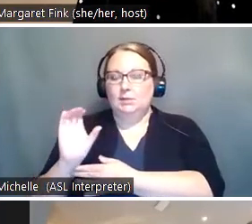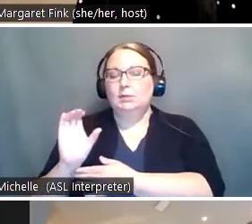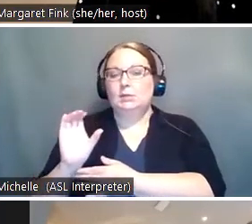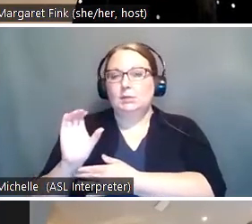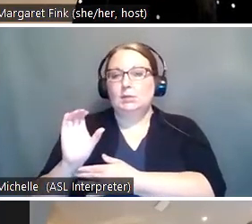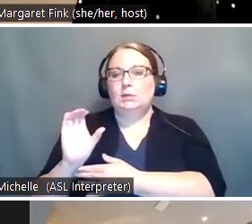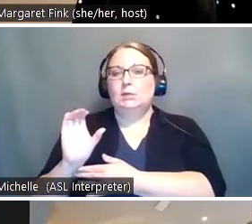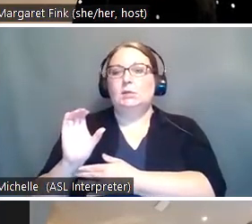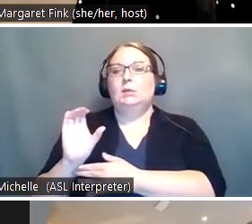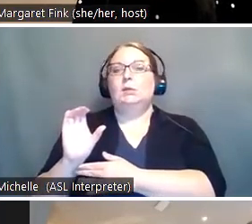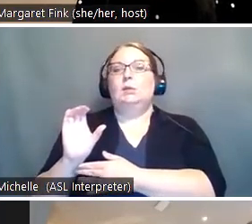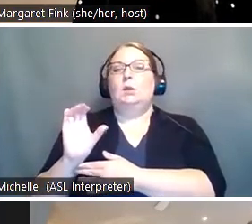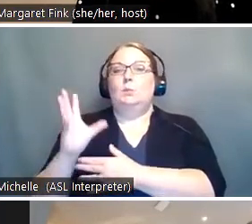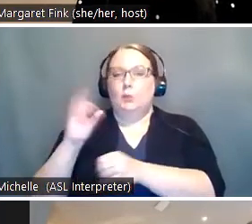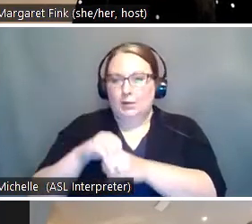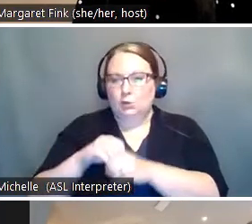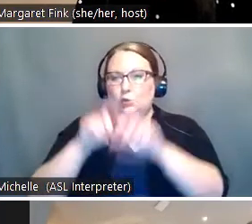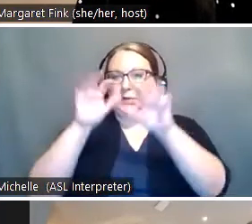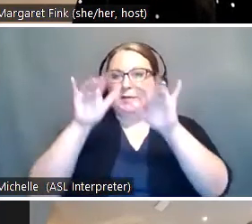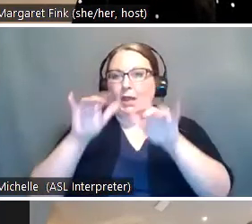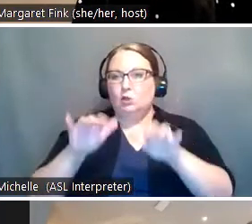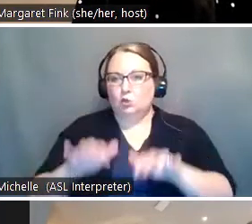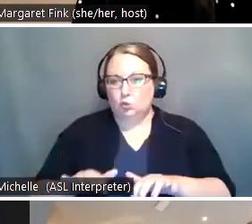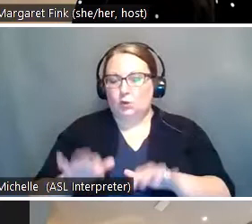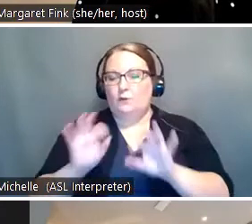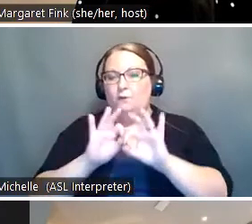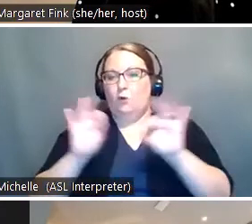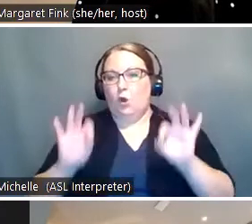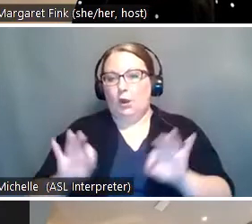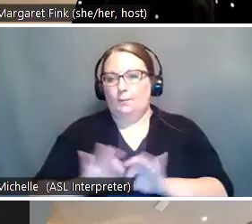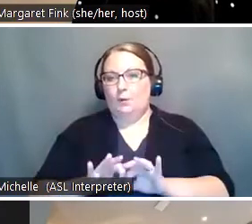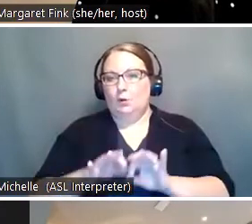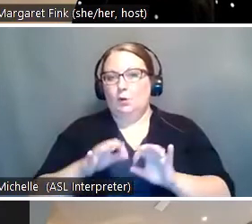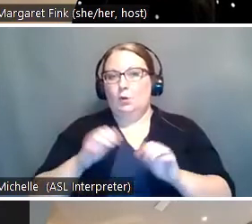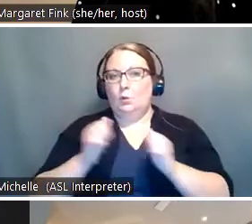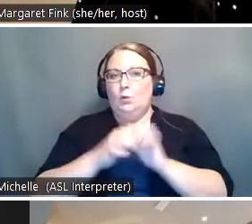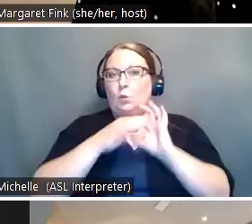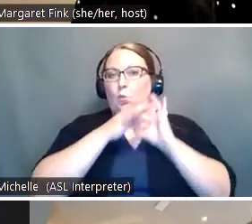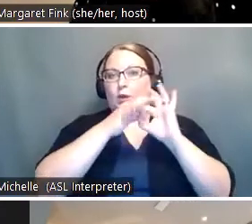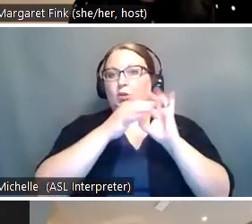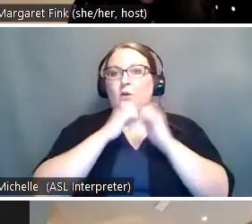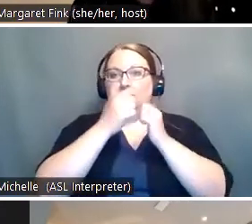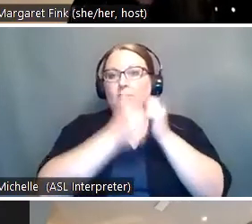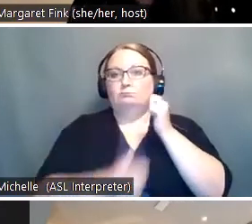into a textual form in the context of a relationship with the chancellor of the university.